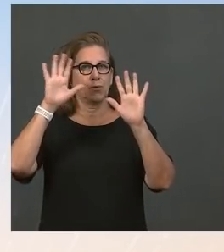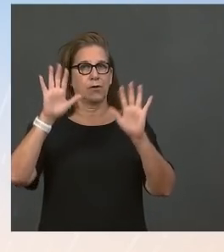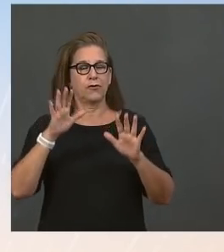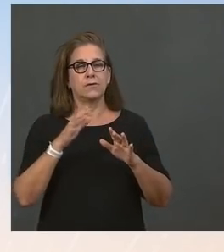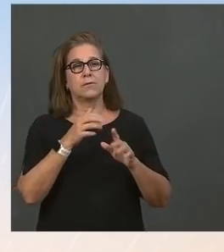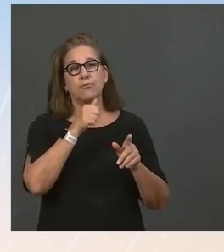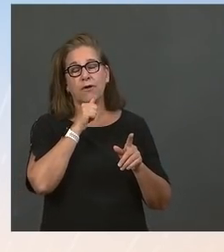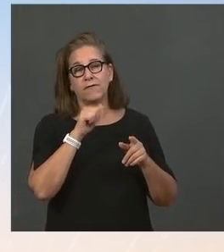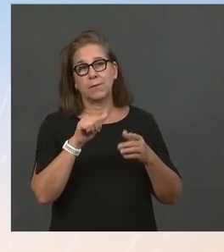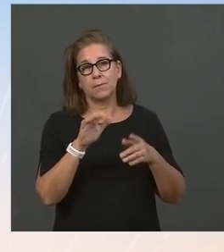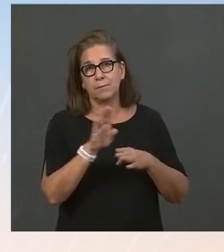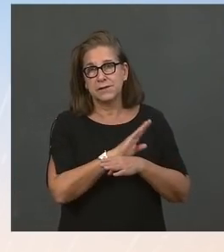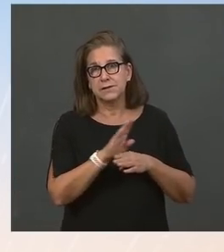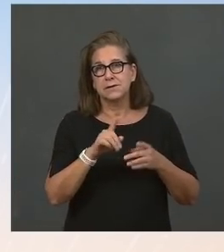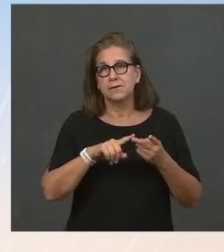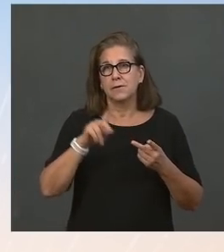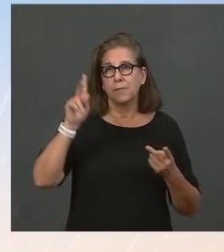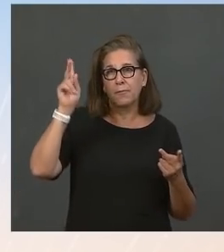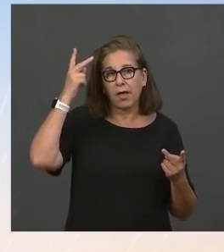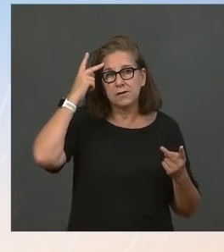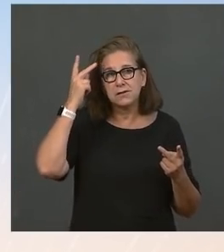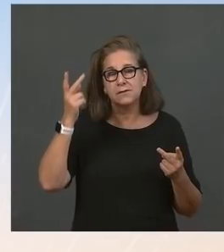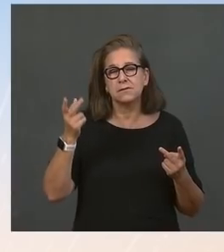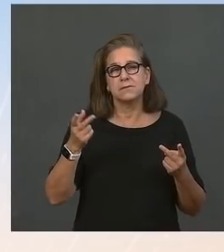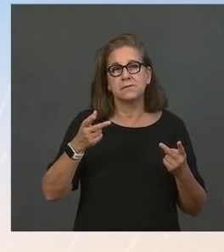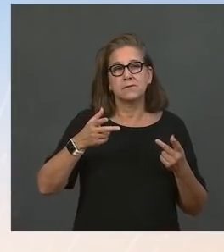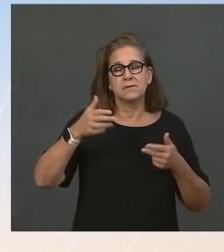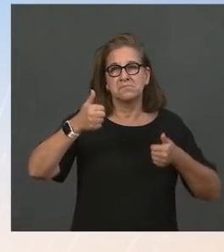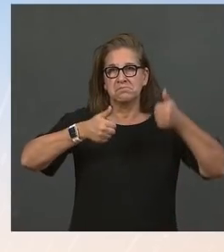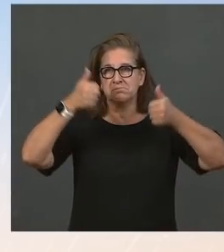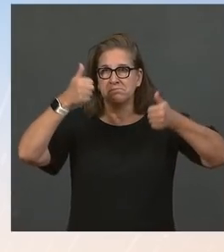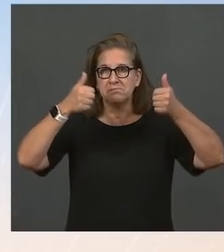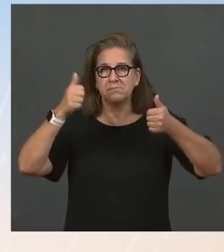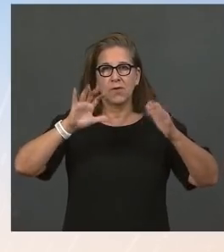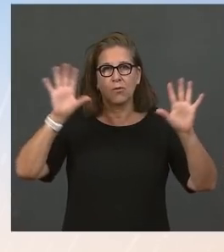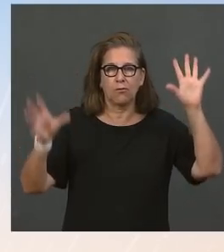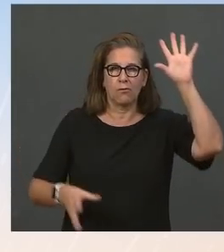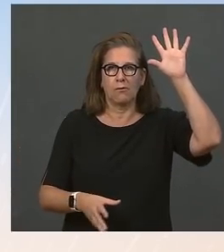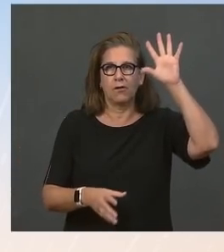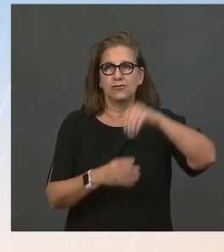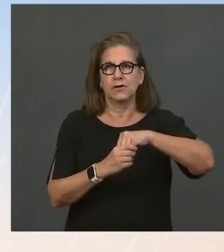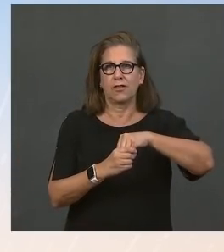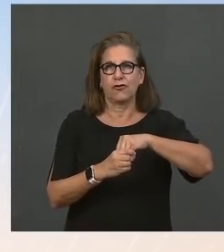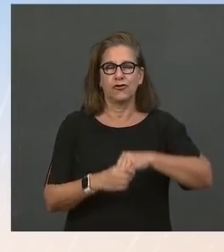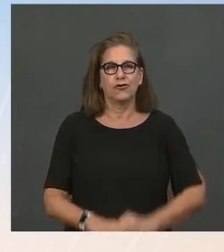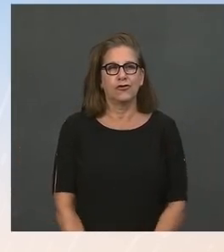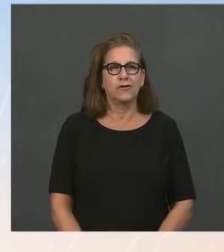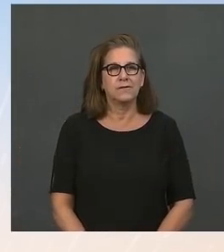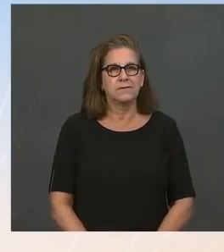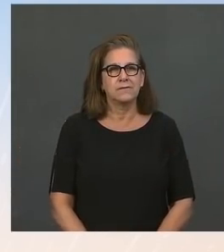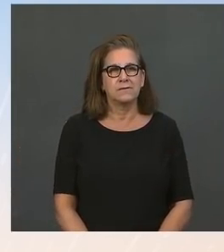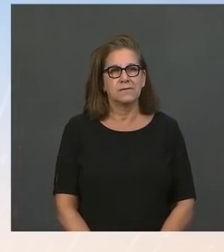to addressing the climate crisis. The Press: But it seems like you're not opposing that option. My second question -- Ms. Psaki: Well, you -- I didn't -- I actually don't think that's the case. The Press: Okay.